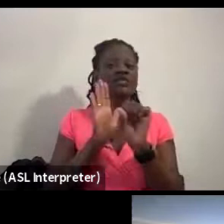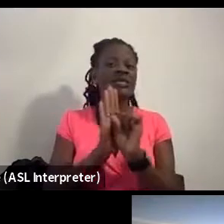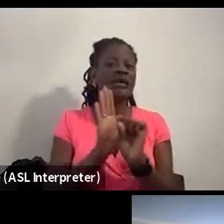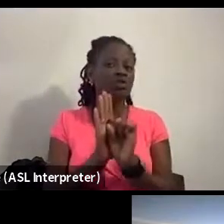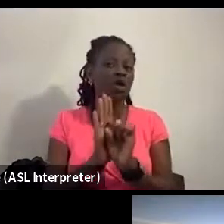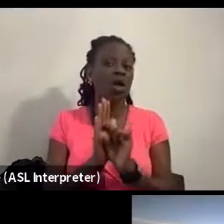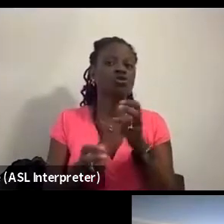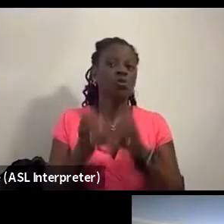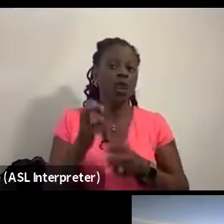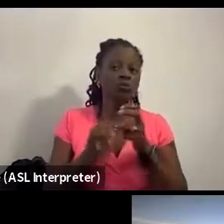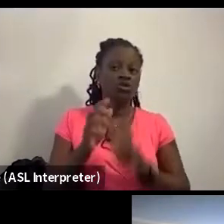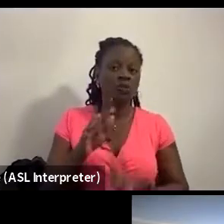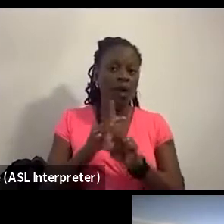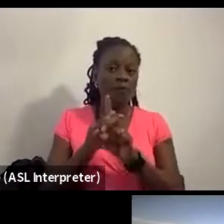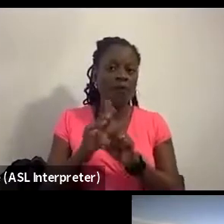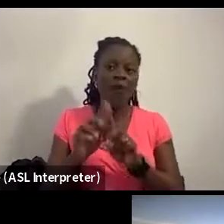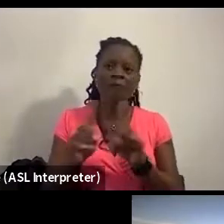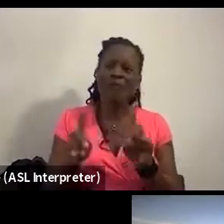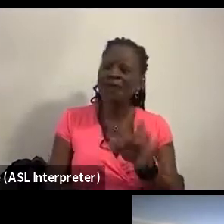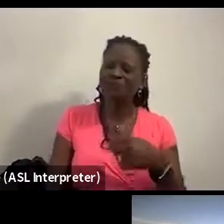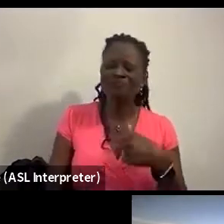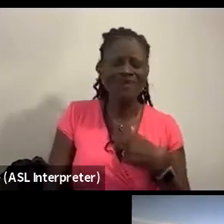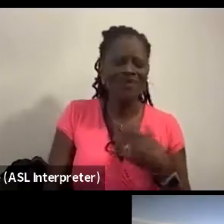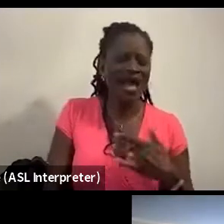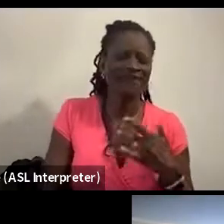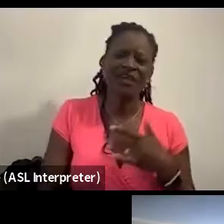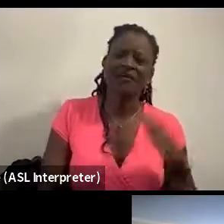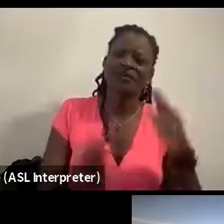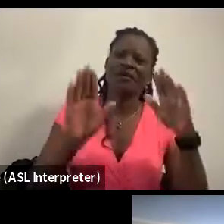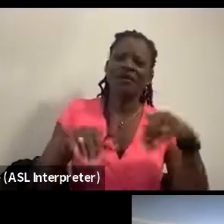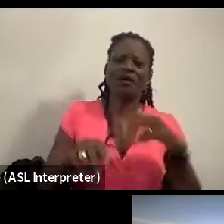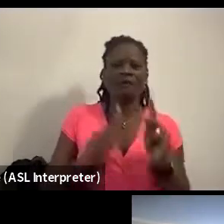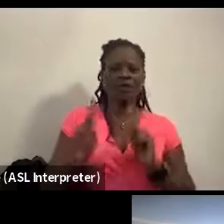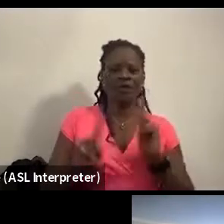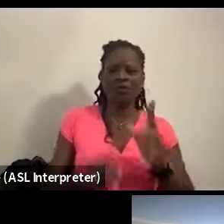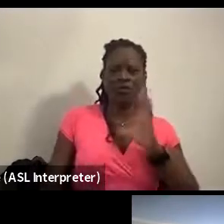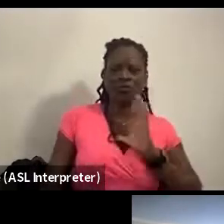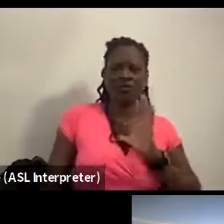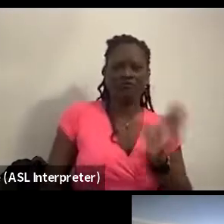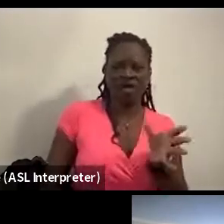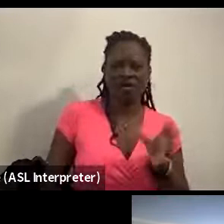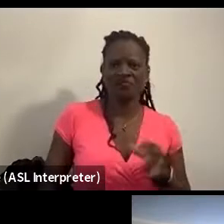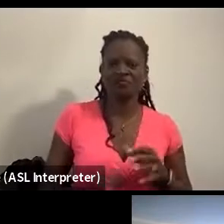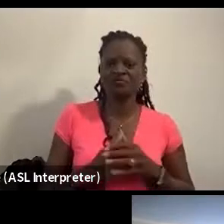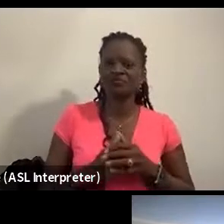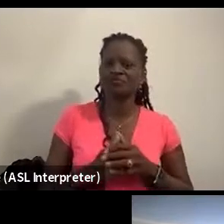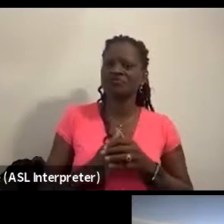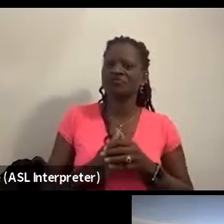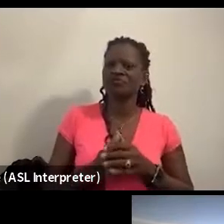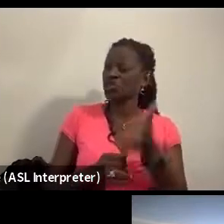but for the most part, I think people are going to be OK. And do you know how common or uncommon it is to have a pause like this? And any idea